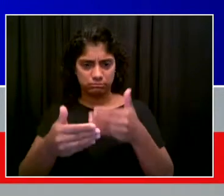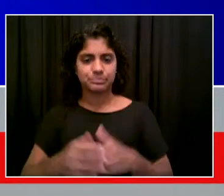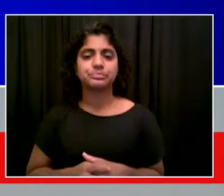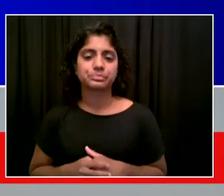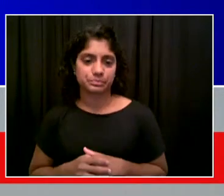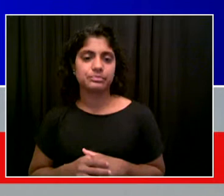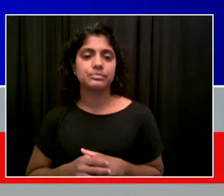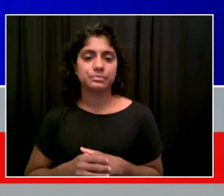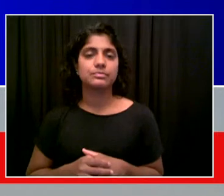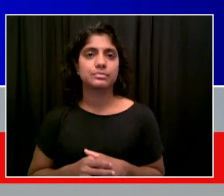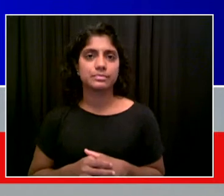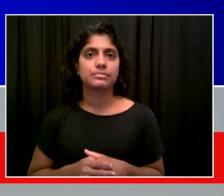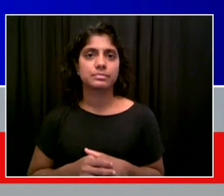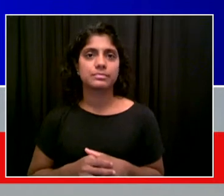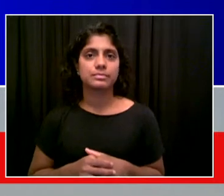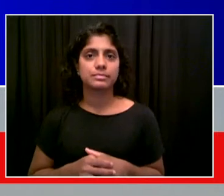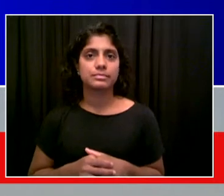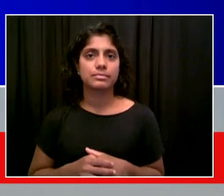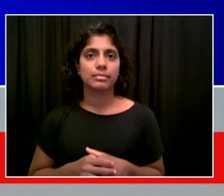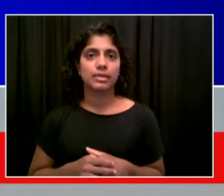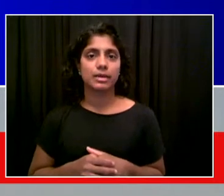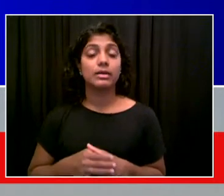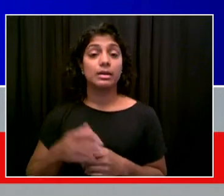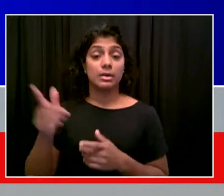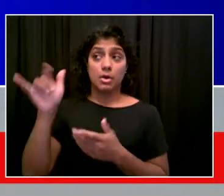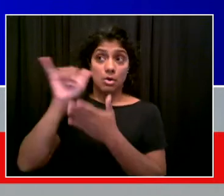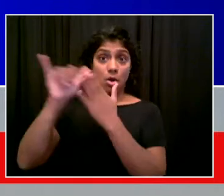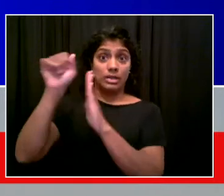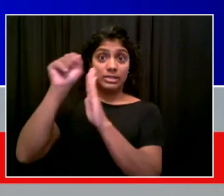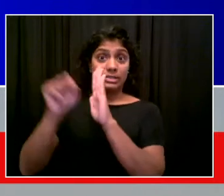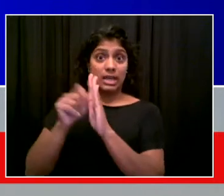THERE ARE SO MANY REASONS TO DO THIS. BUT WHAT'S HAPPENING WITH CONGESTION PRICING?